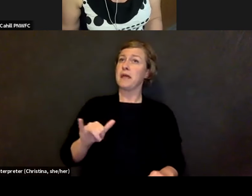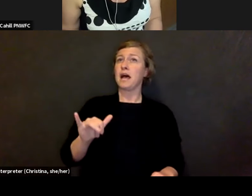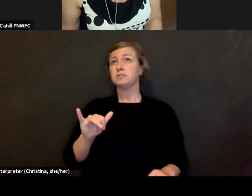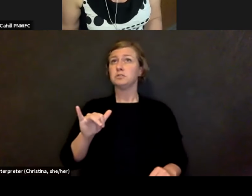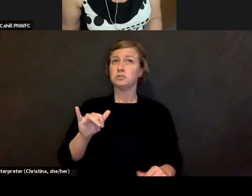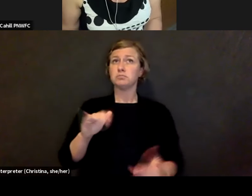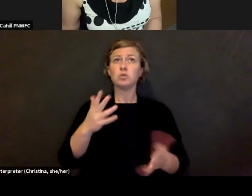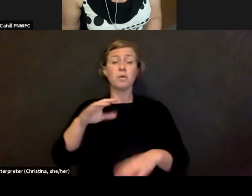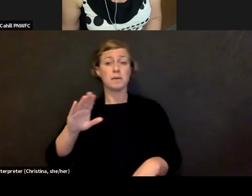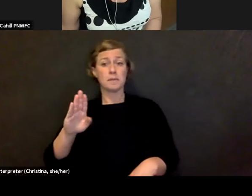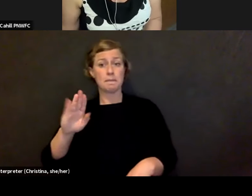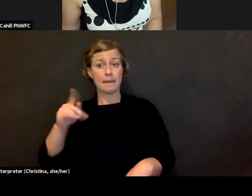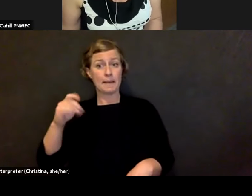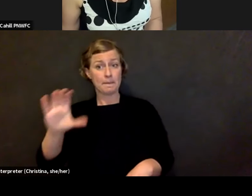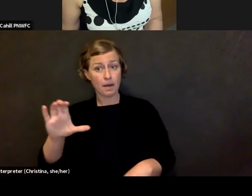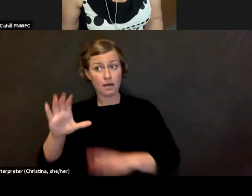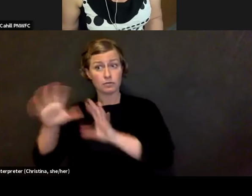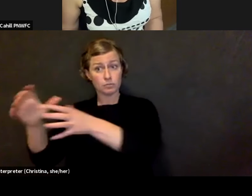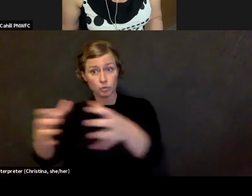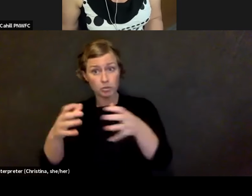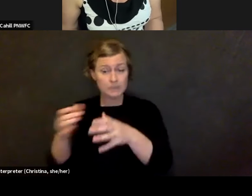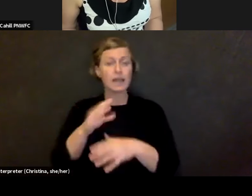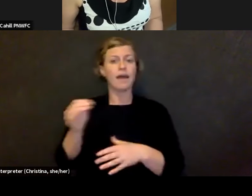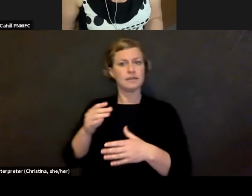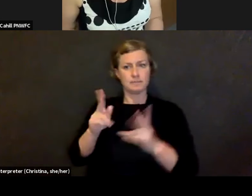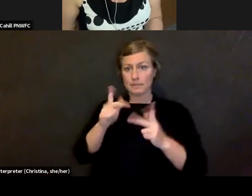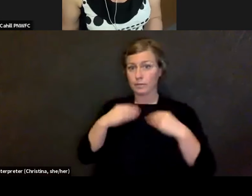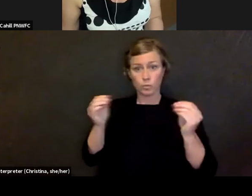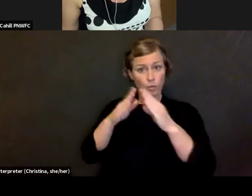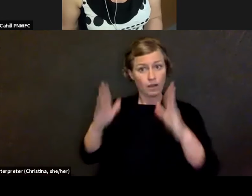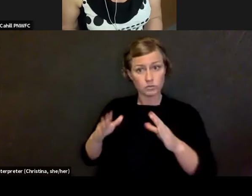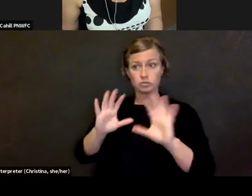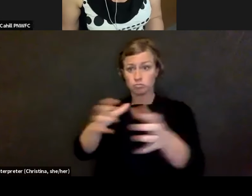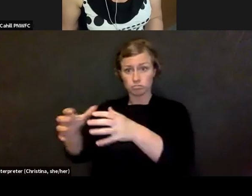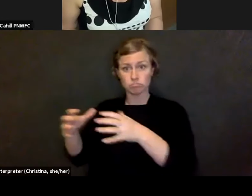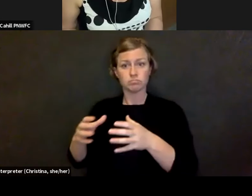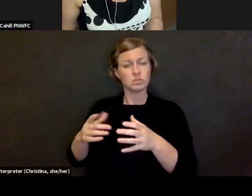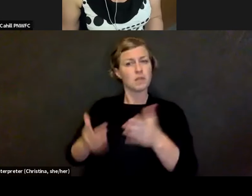neighbors and they won't be able to get out there on their own. Here in